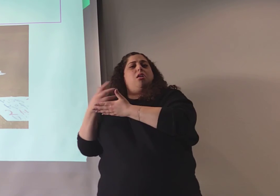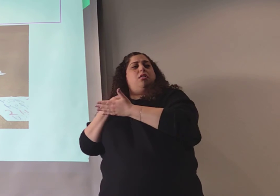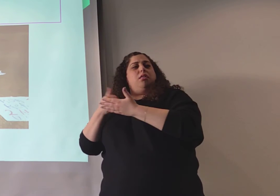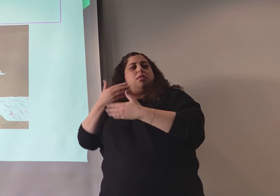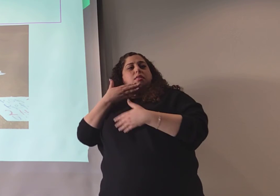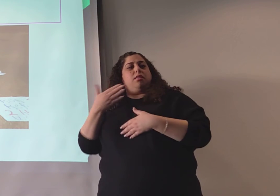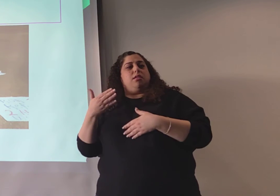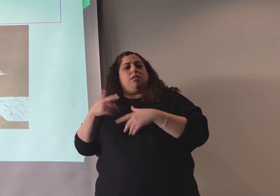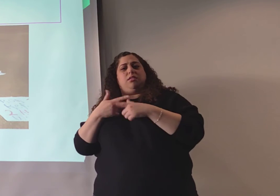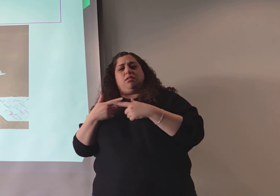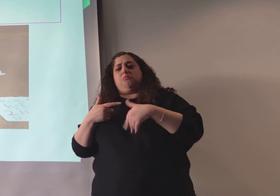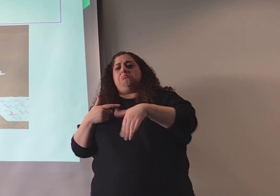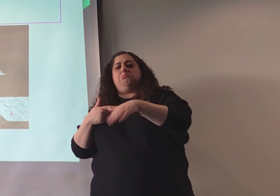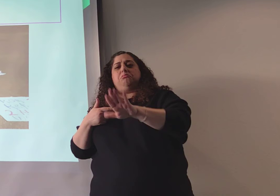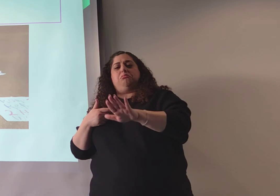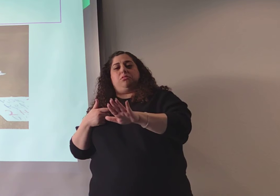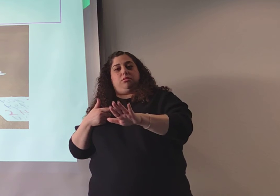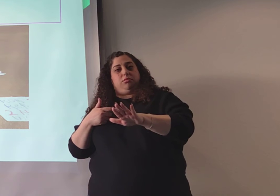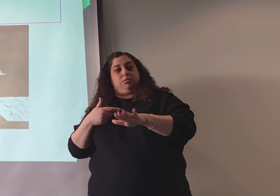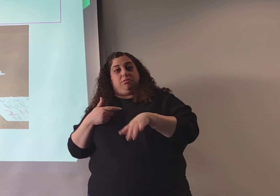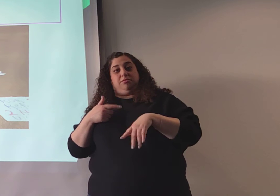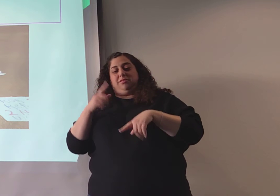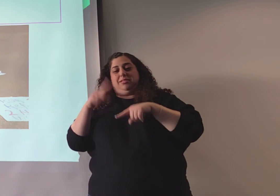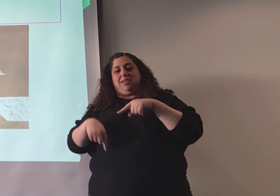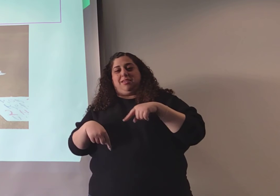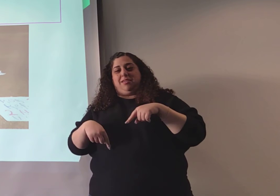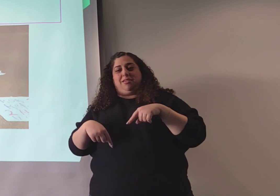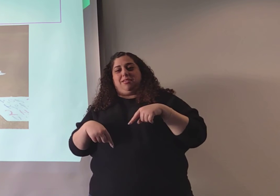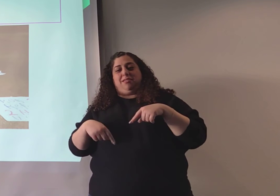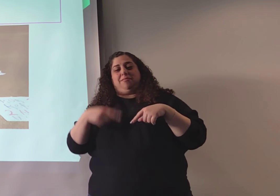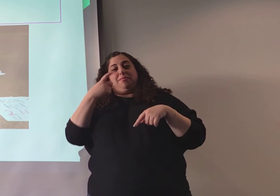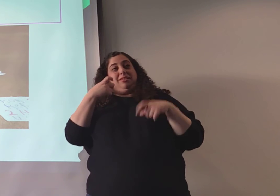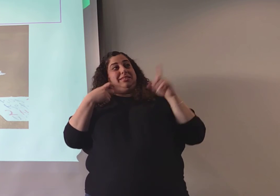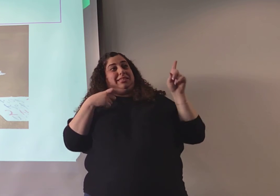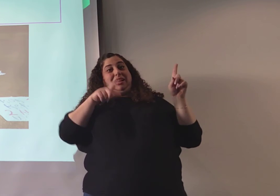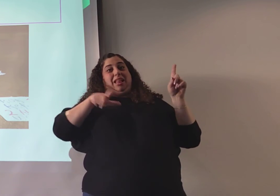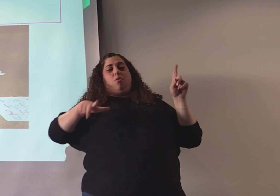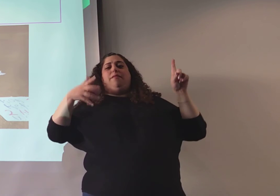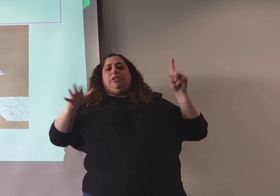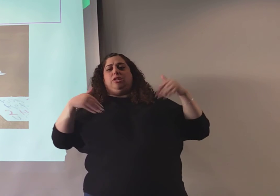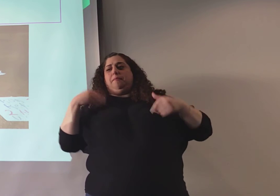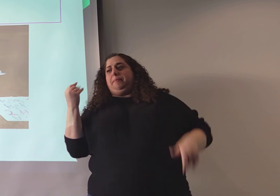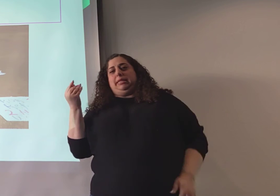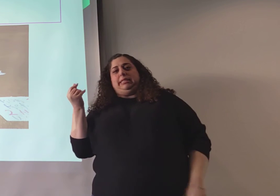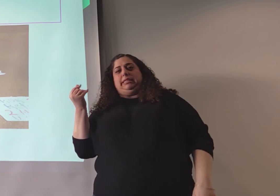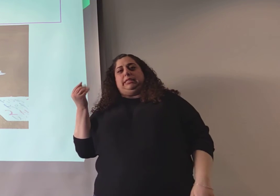There’s no strings attached to that rental assistance, the government didn’t do that.